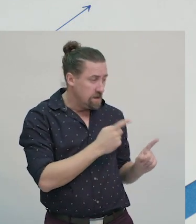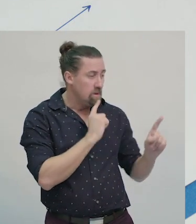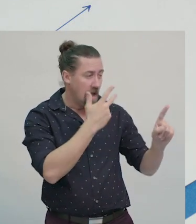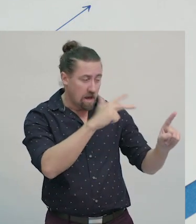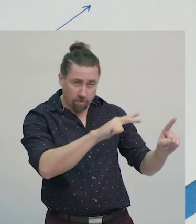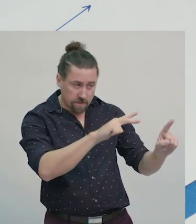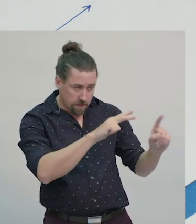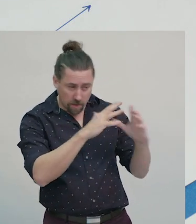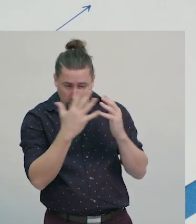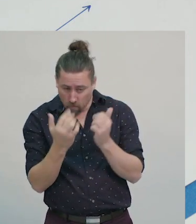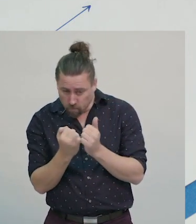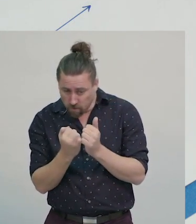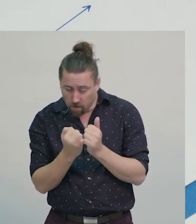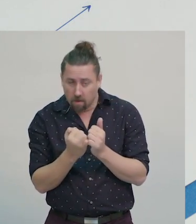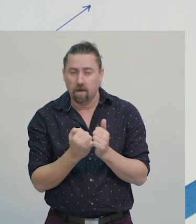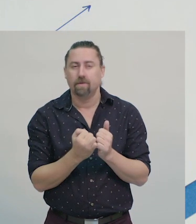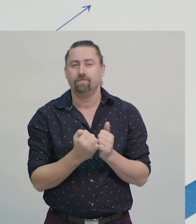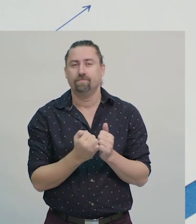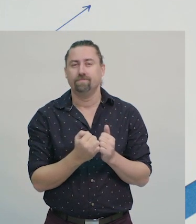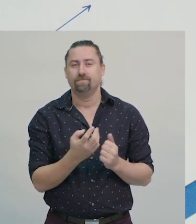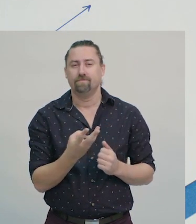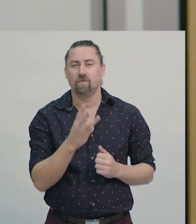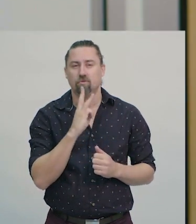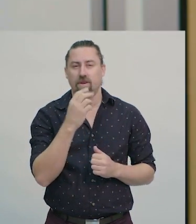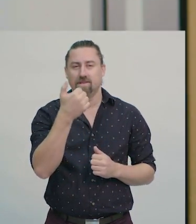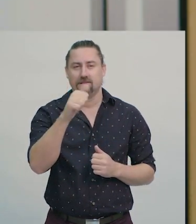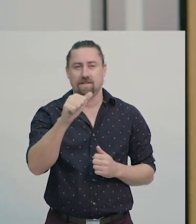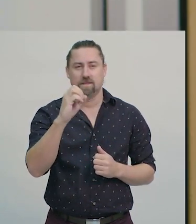The answer is 360 degrees. Wow.